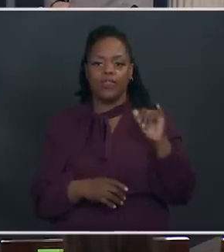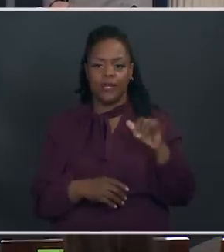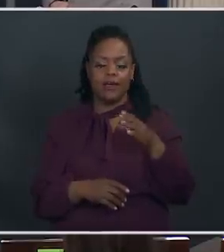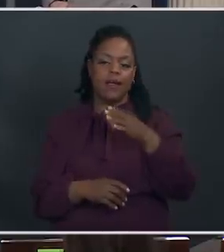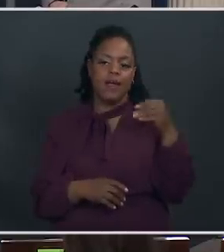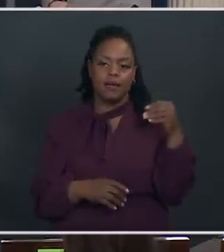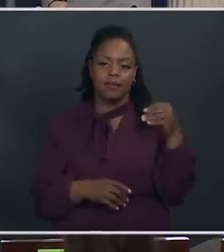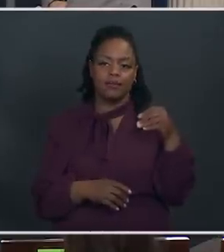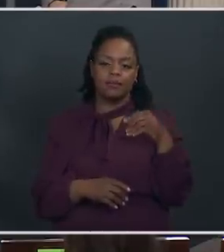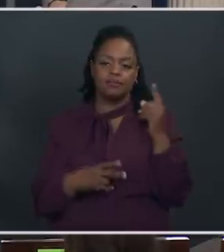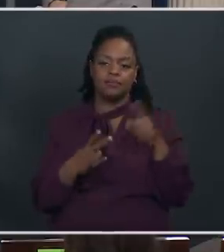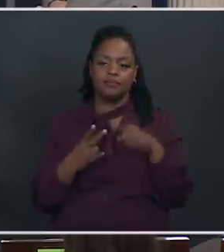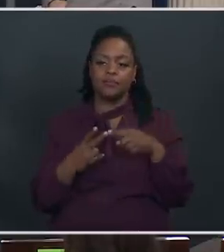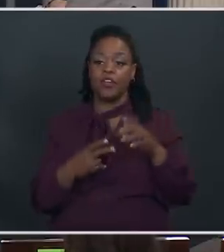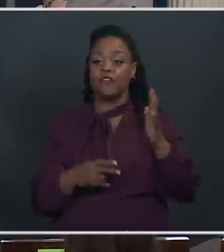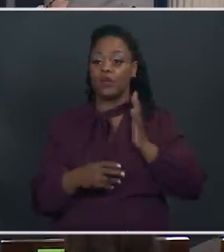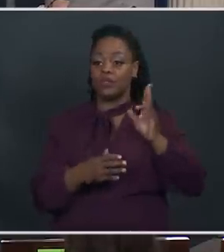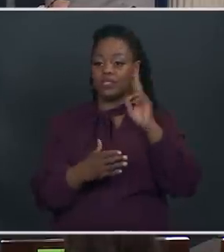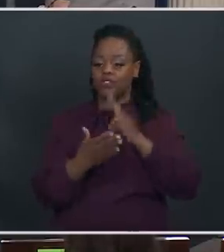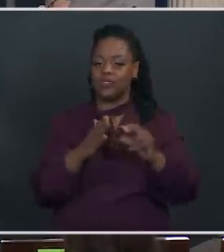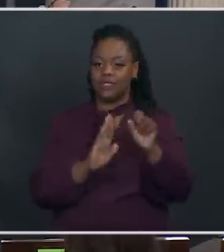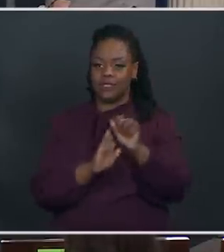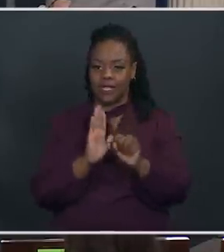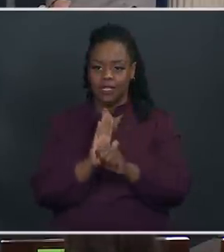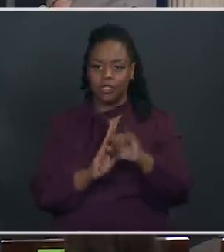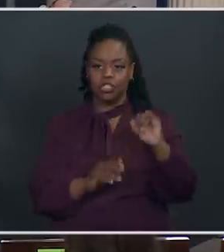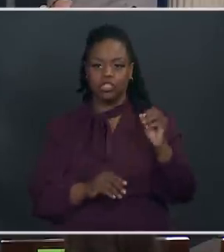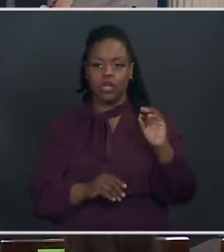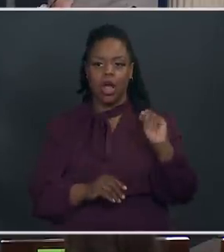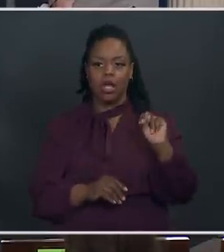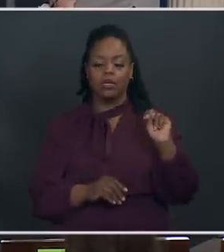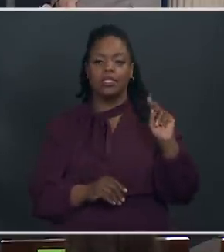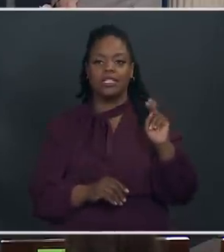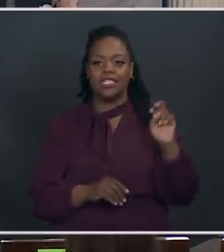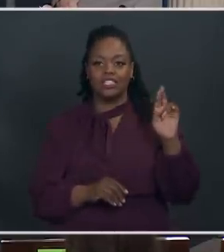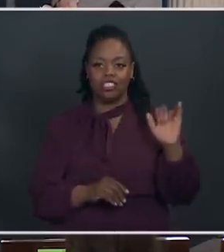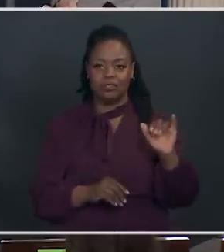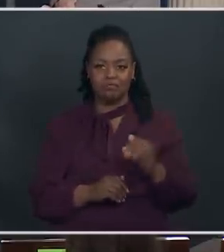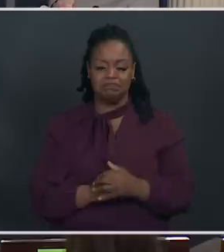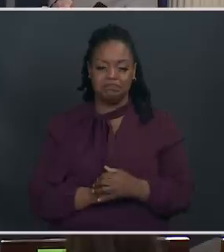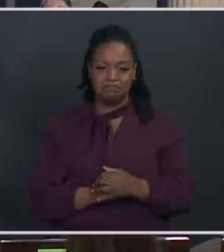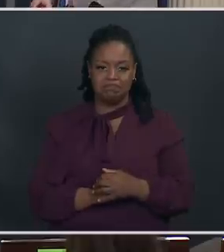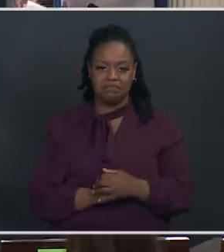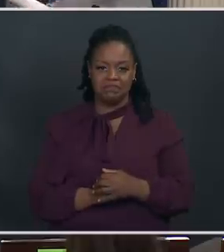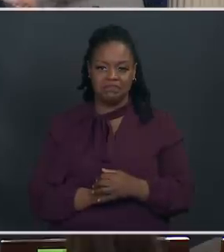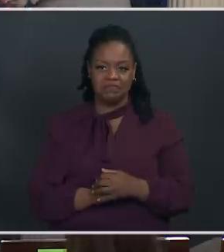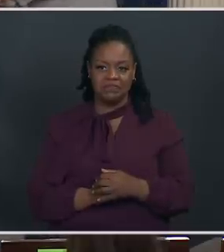former Secretary of State John Kerry. And a big day for Boston in the briefing room, so -- . Okay, with that, go ahead. Administrator Mccarthy: Thank you.